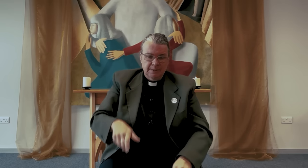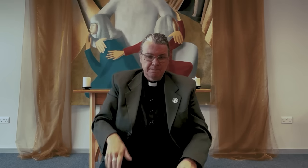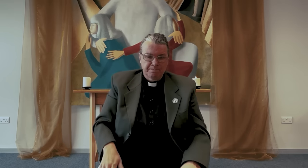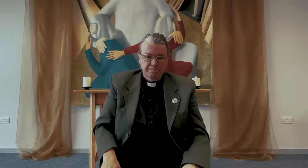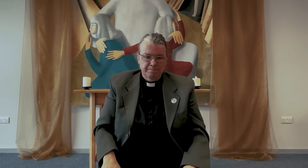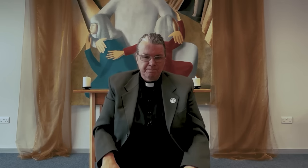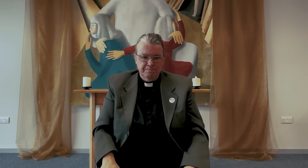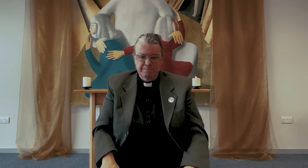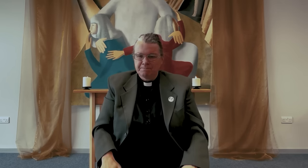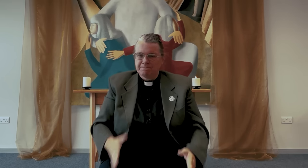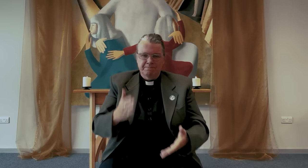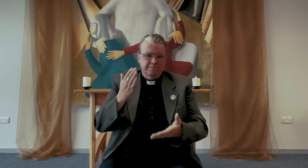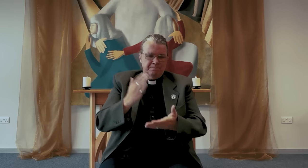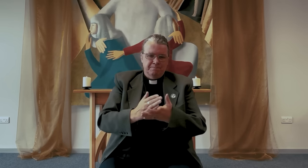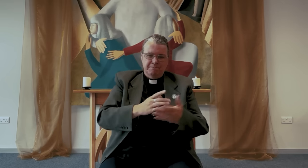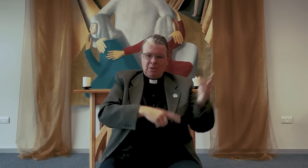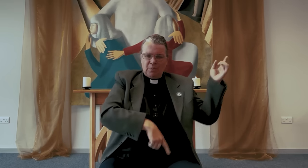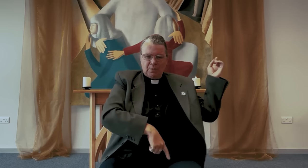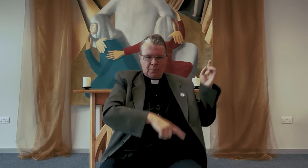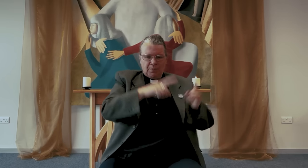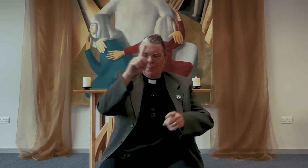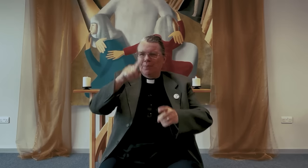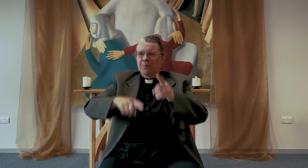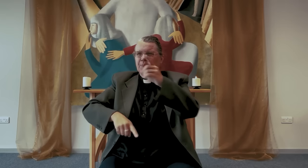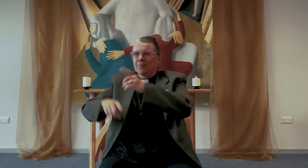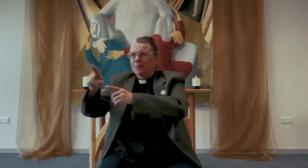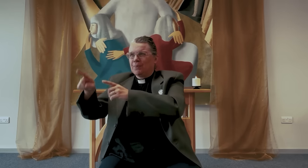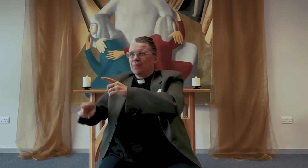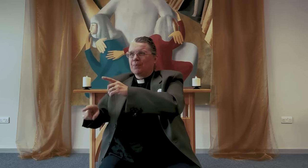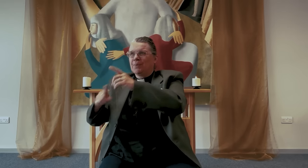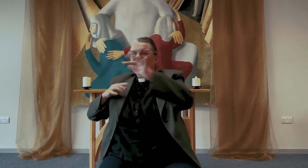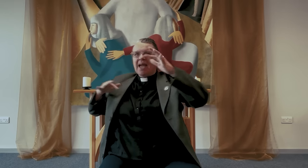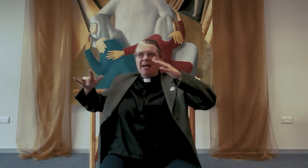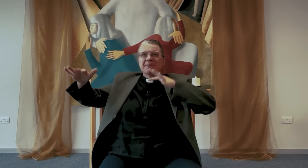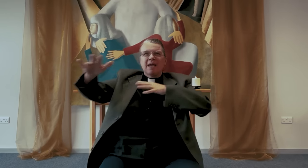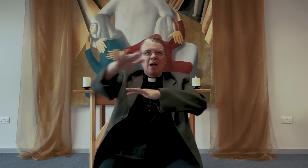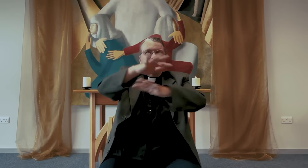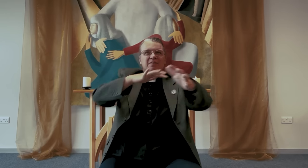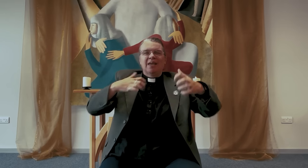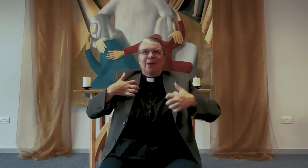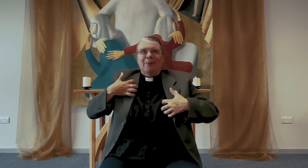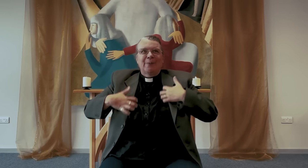or have problems walking, supported by others. A huge variety of people.